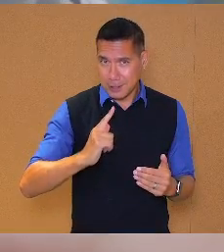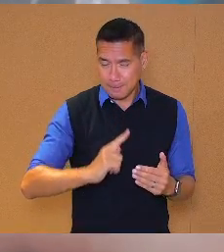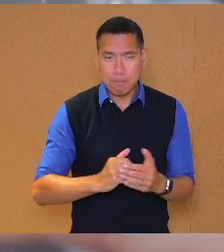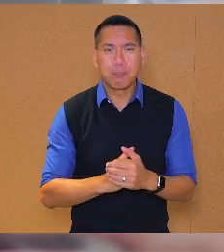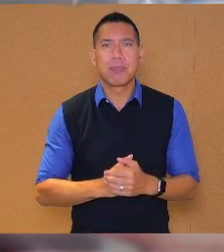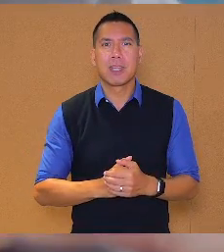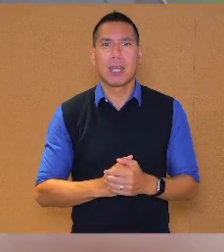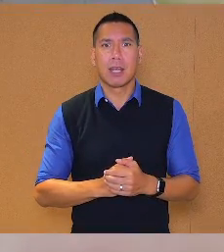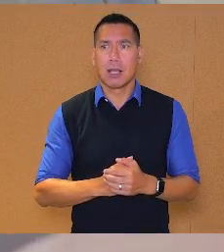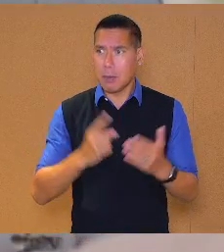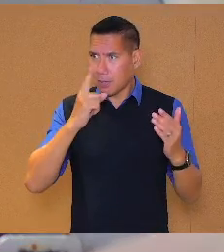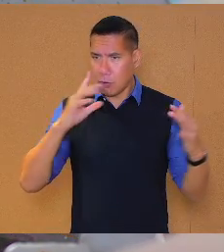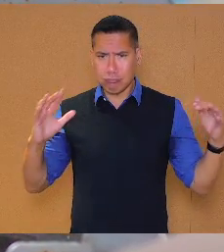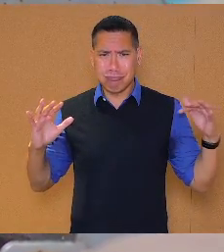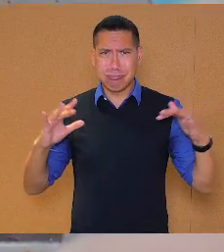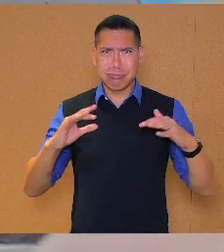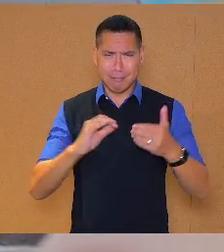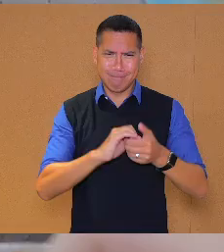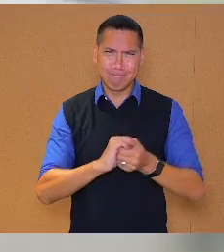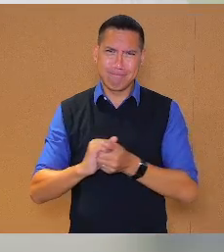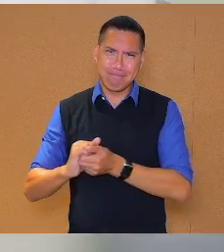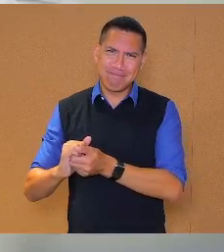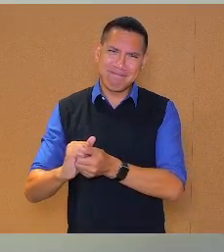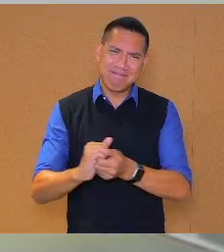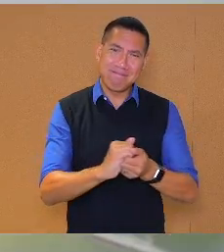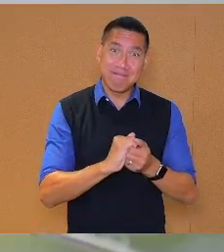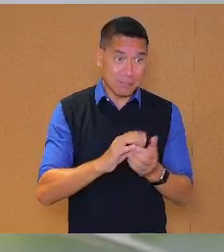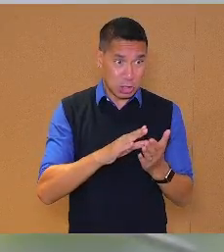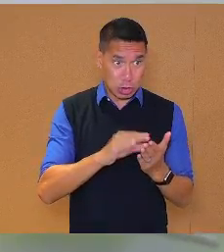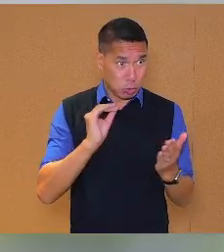it brought the students together to work as one family,